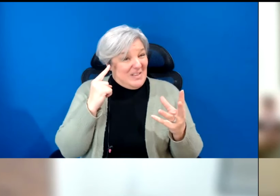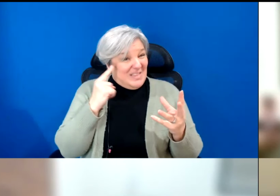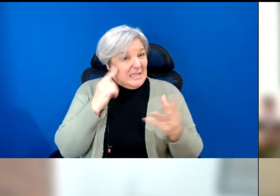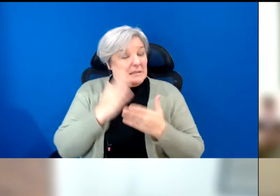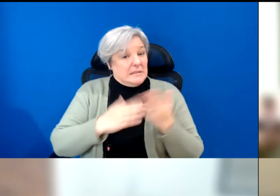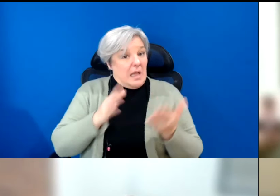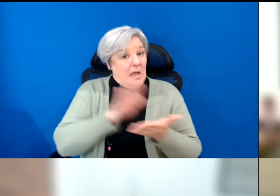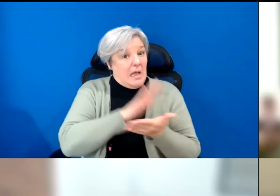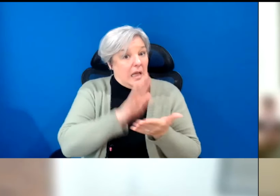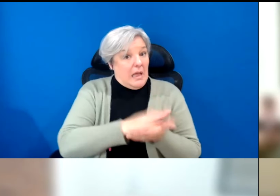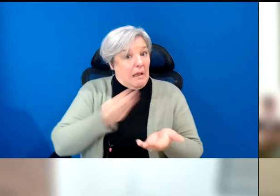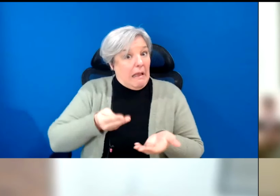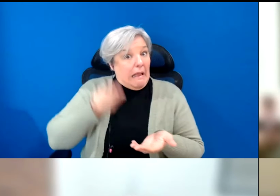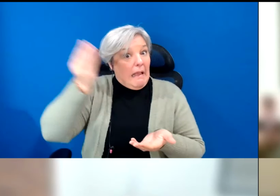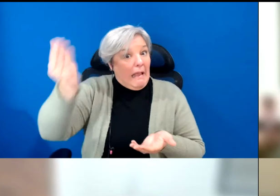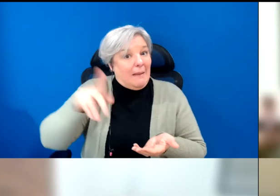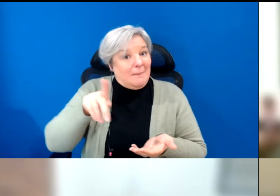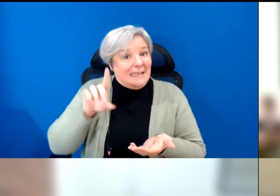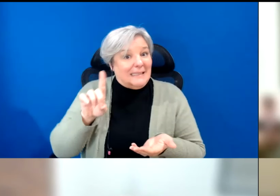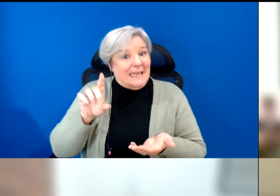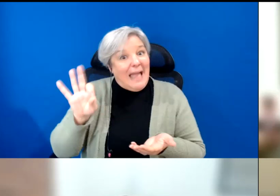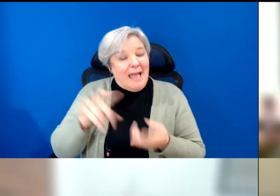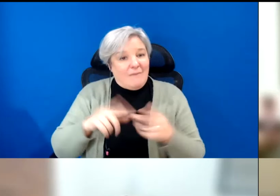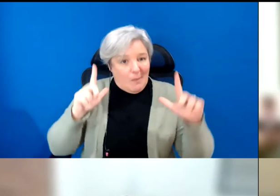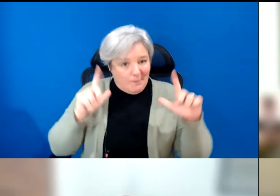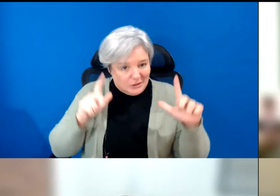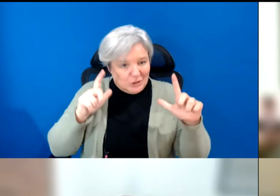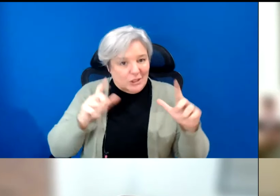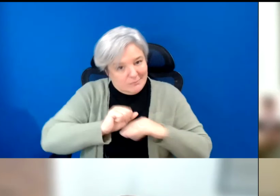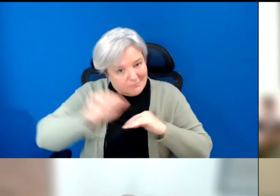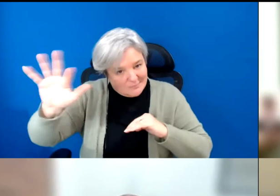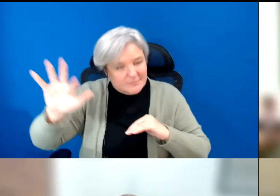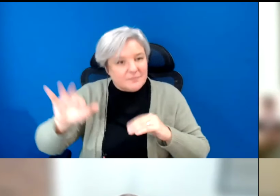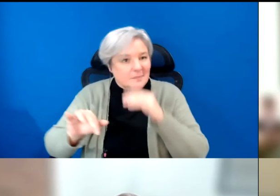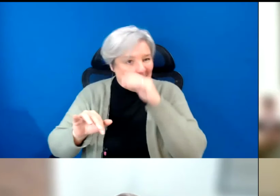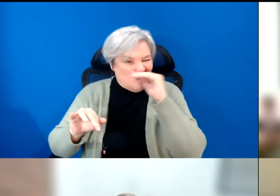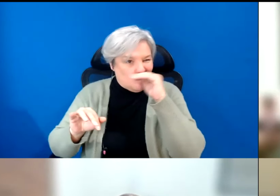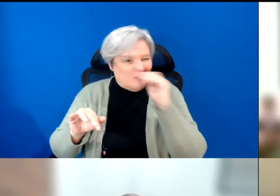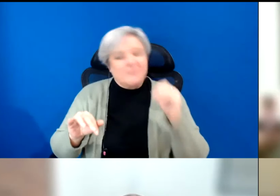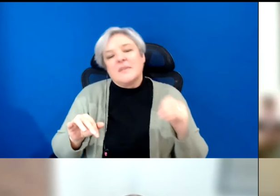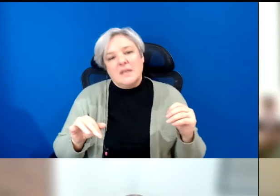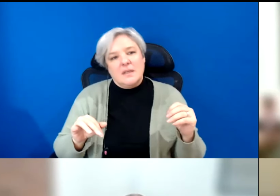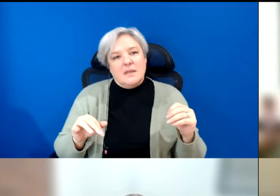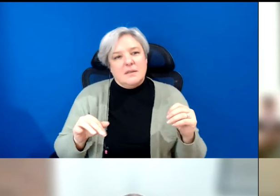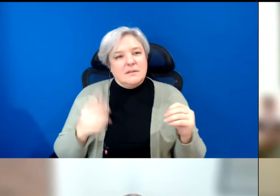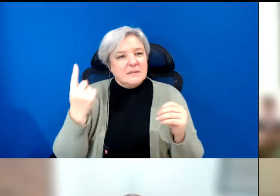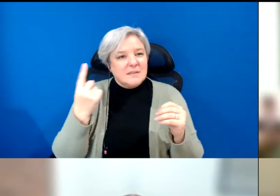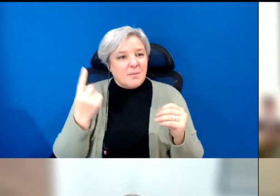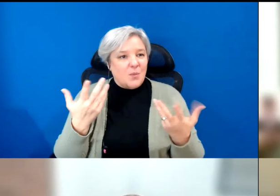as PDFs or JPEGs or something. And so would somebody like to officially answer that question?